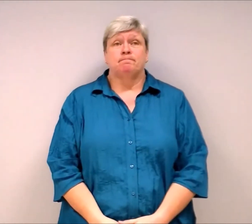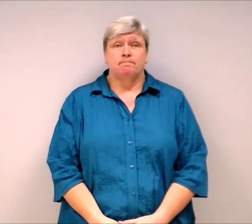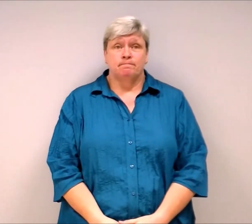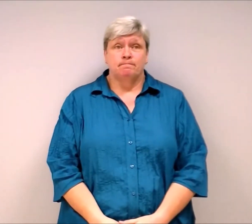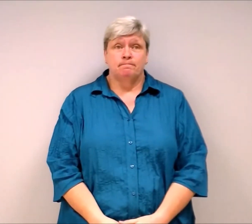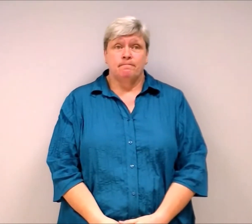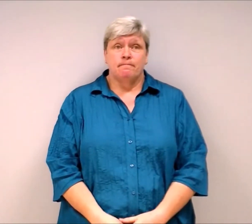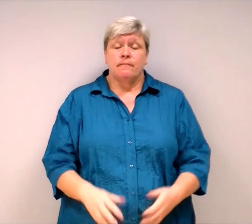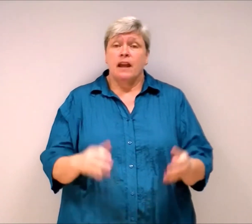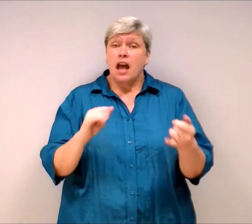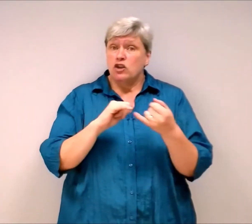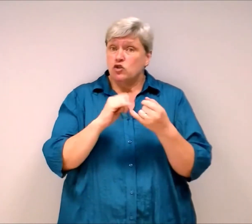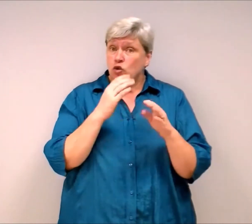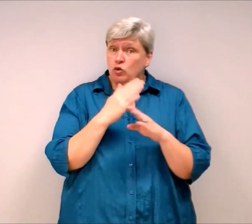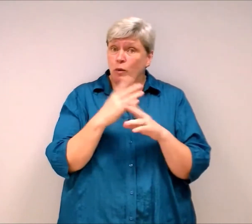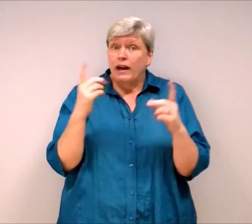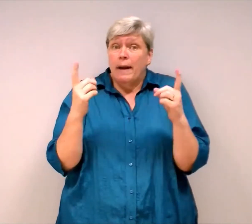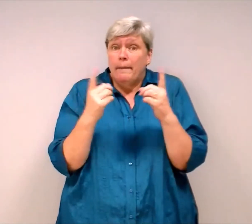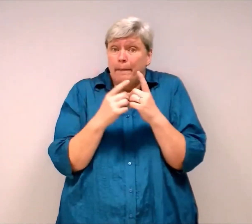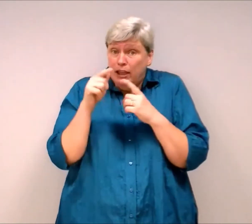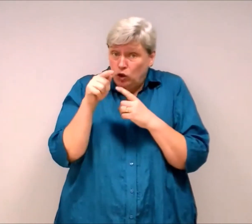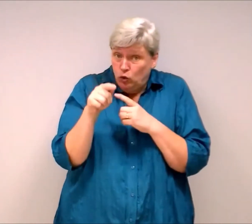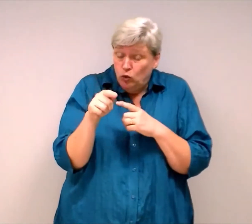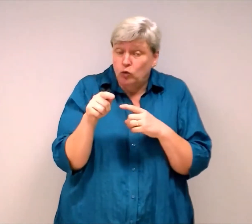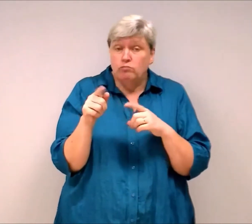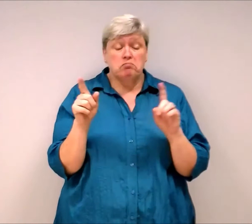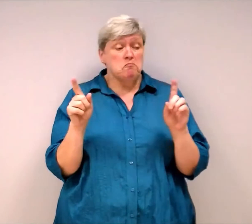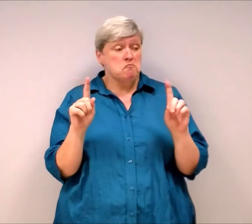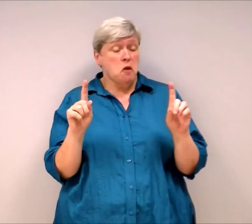Our social workers meet you to provide